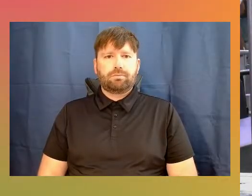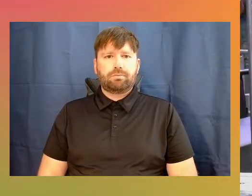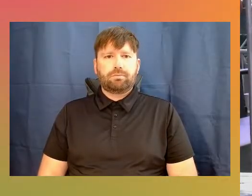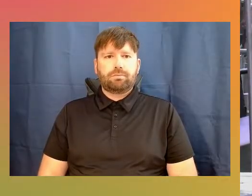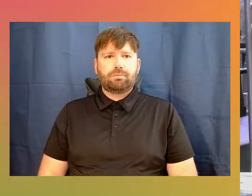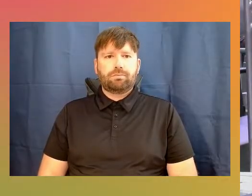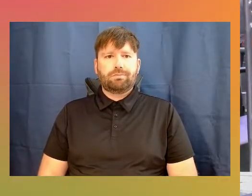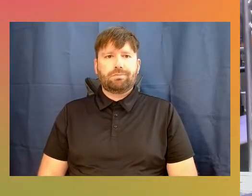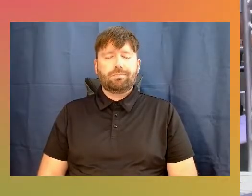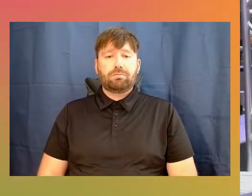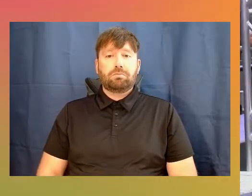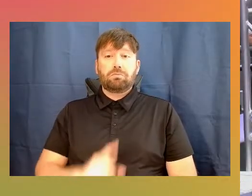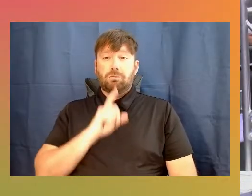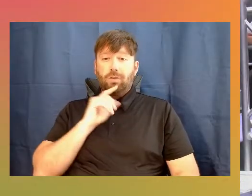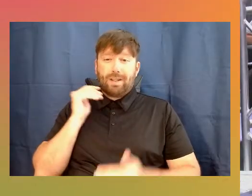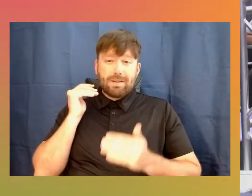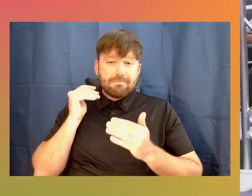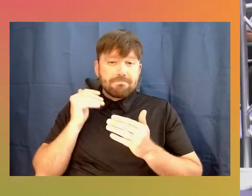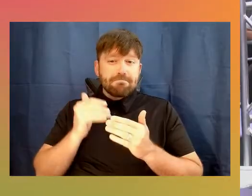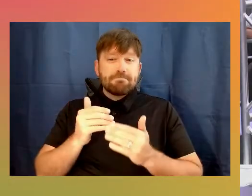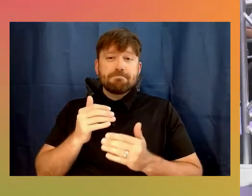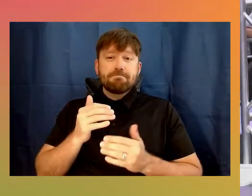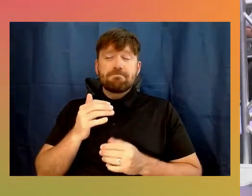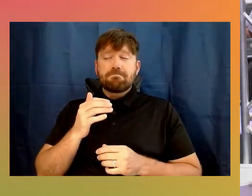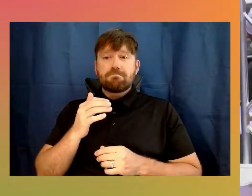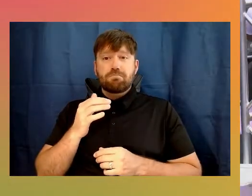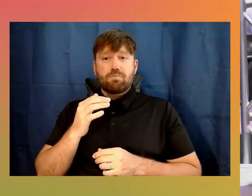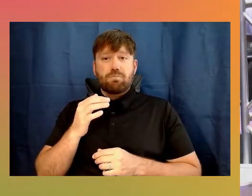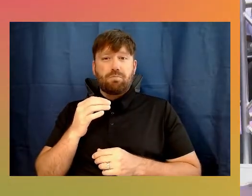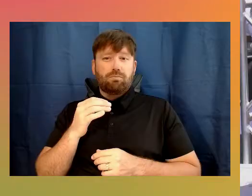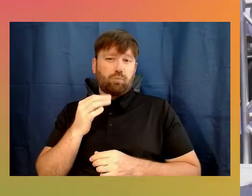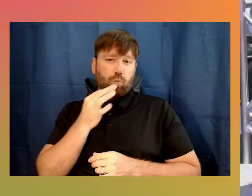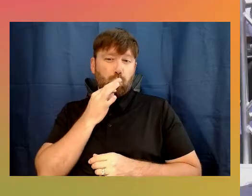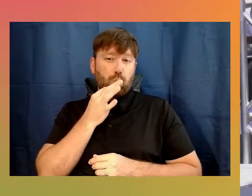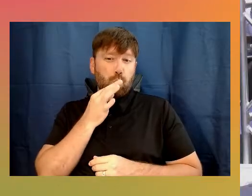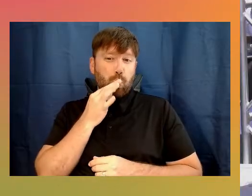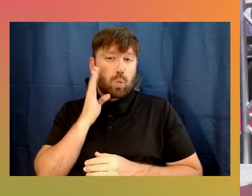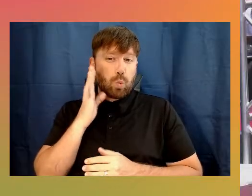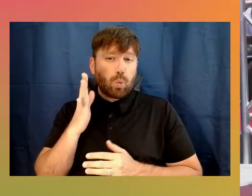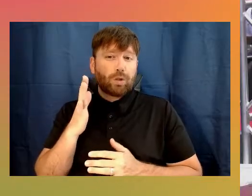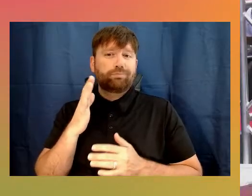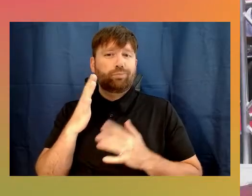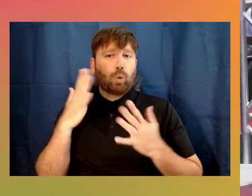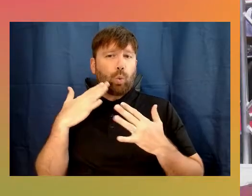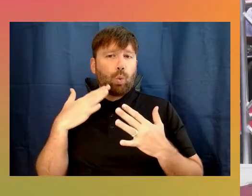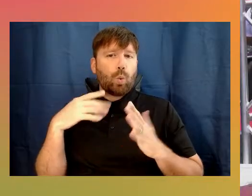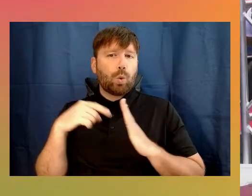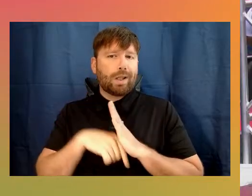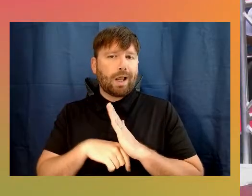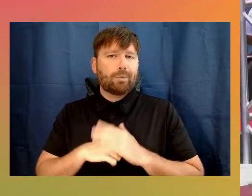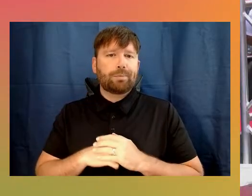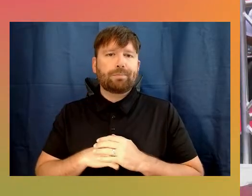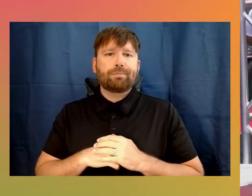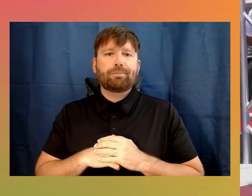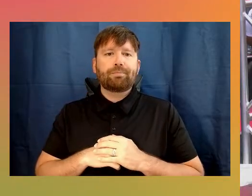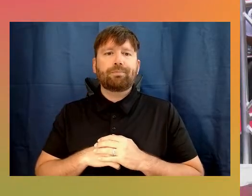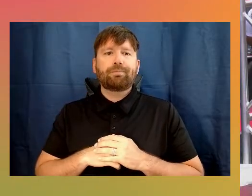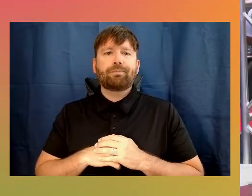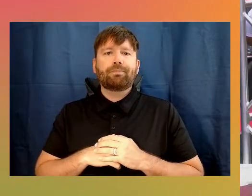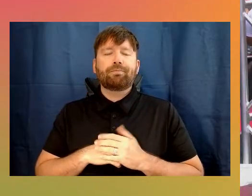AND BACK. JUST A LITTLE BIT MORE. HOMESTRETCH HERE BEFORE WE